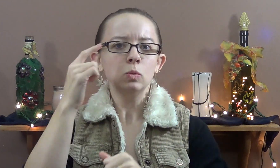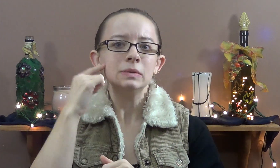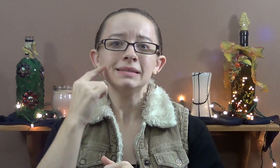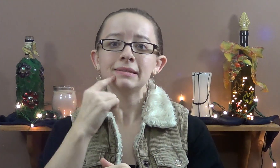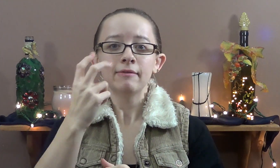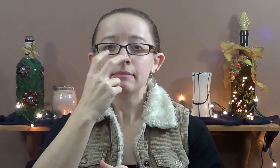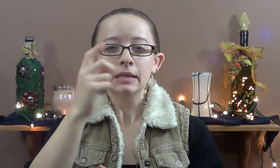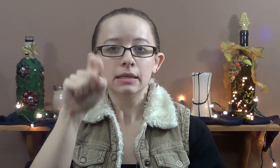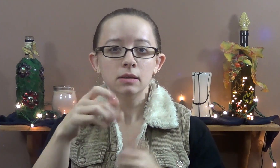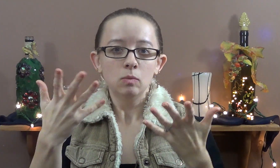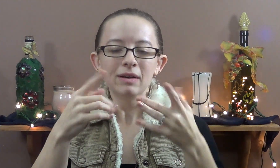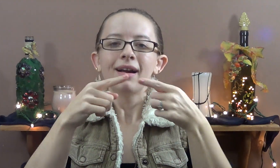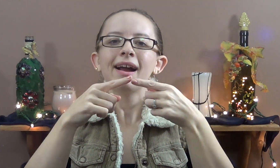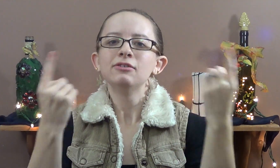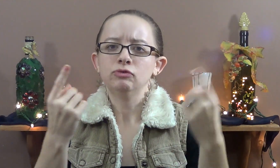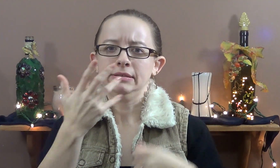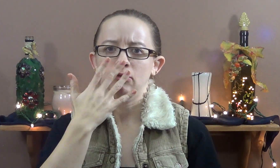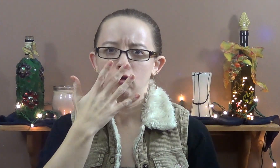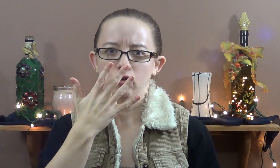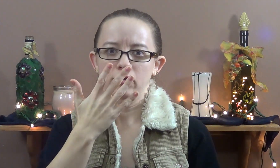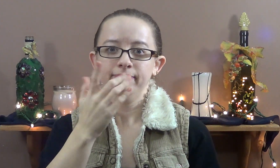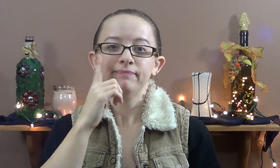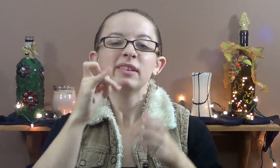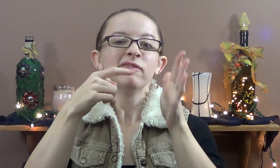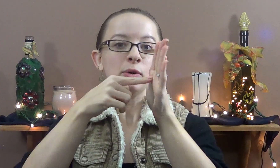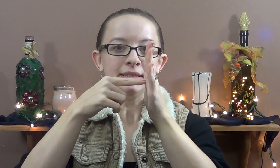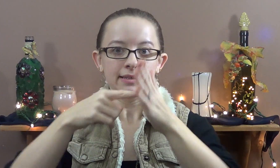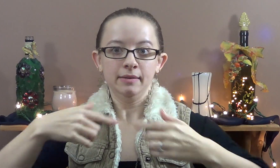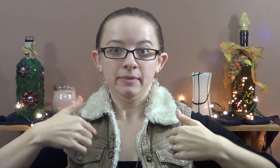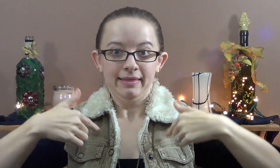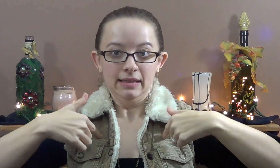Another thing that's very important and most likely with all or most Deaf Blind